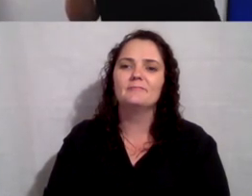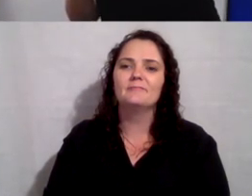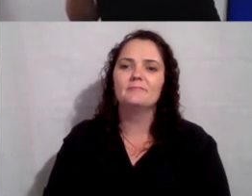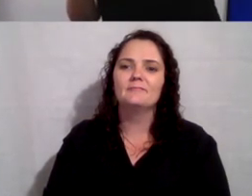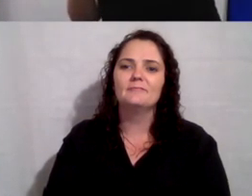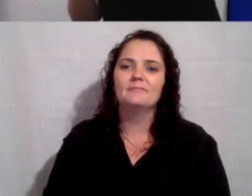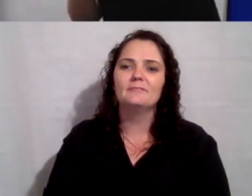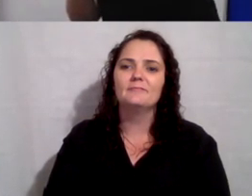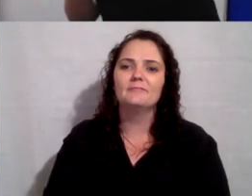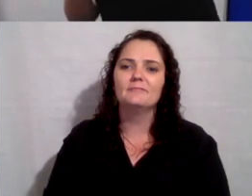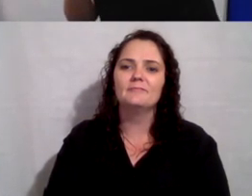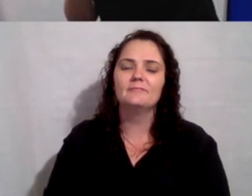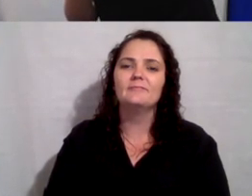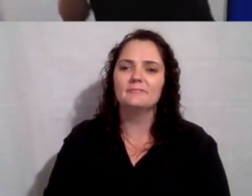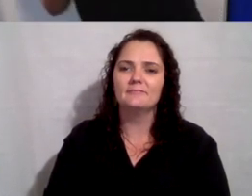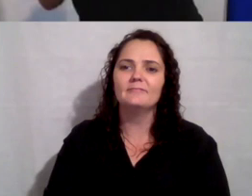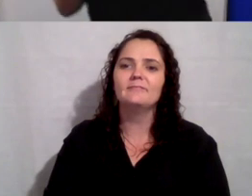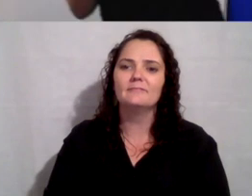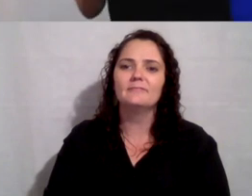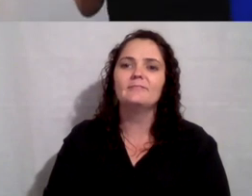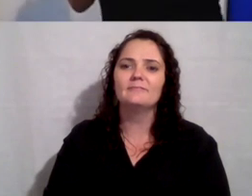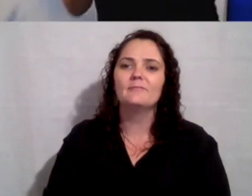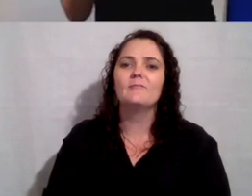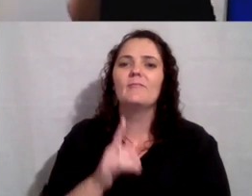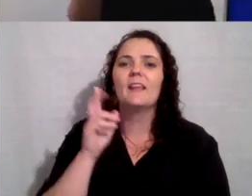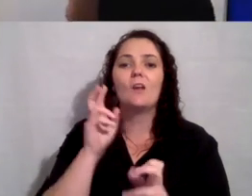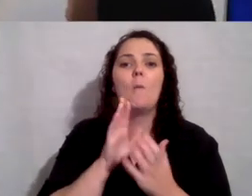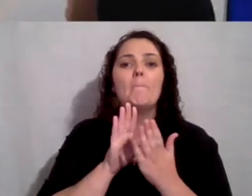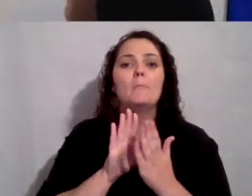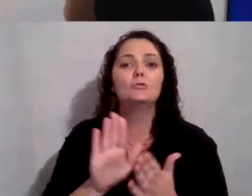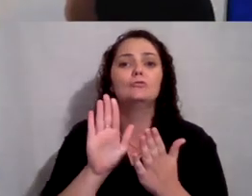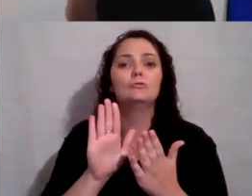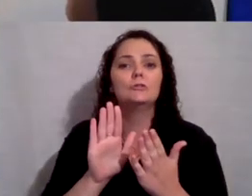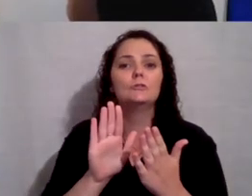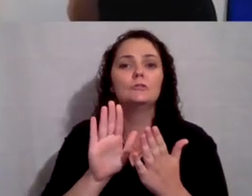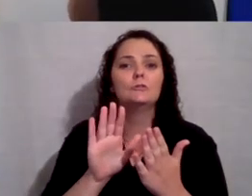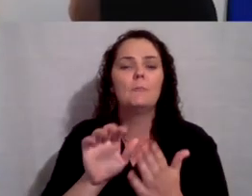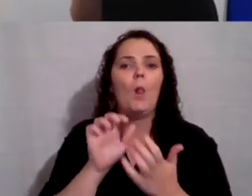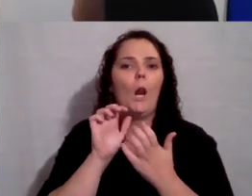Alright So pushing and pulling alright